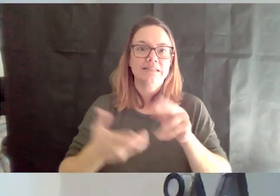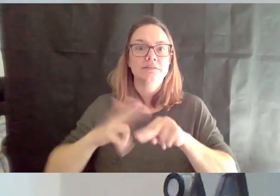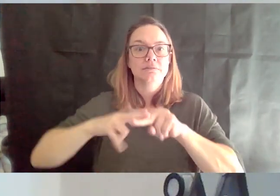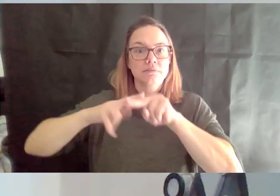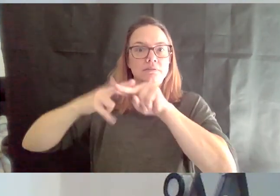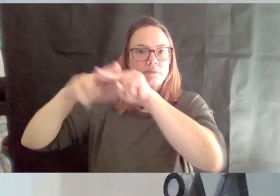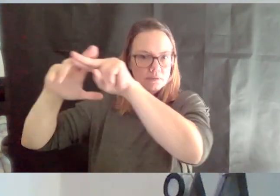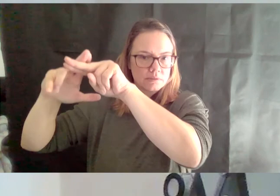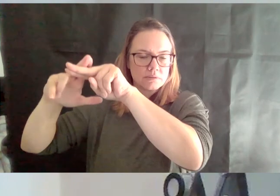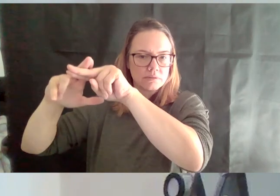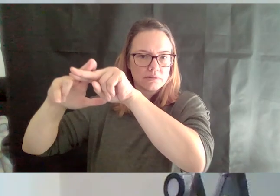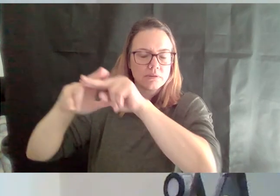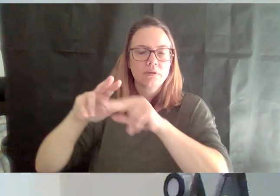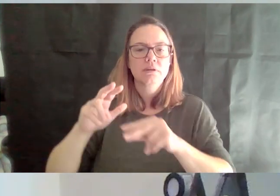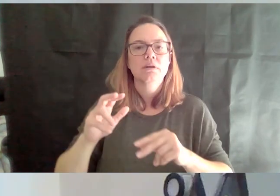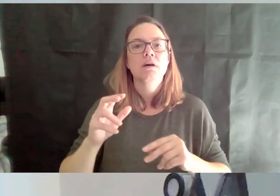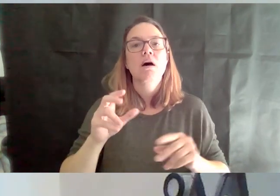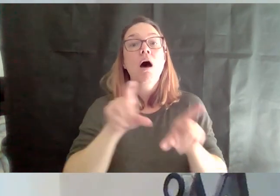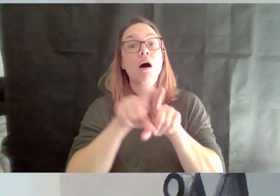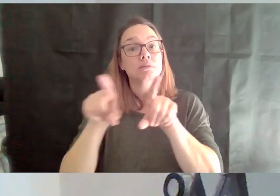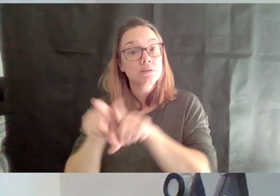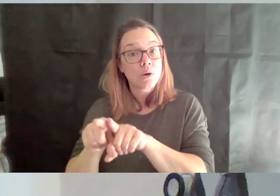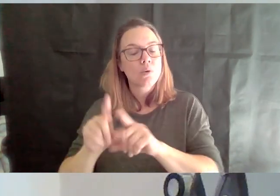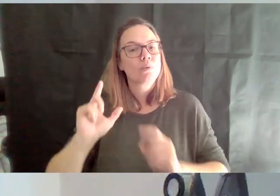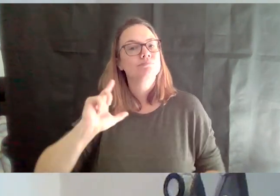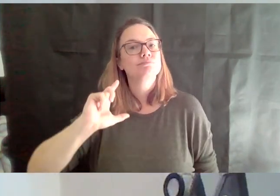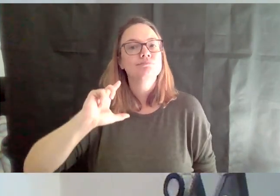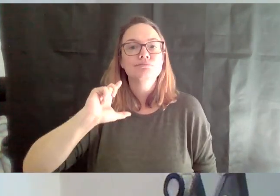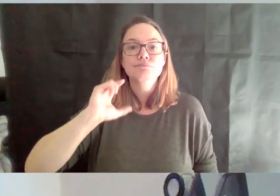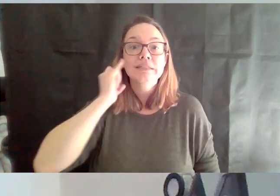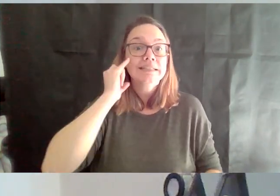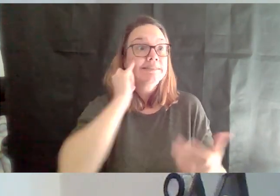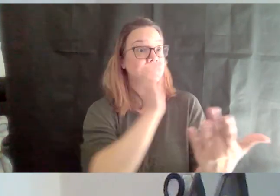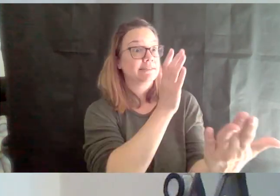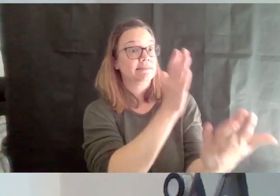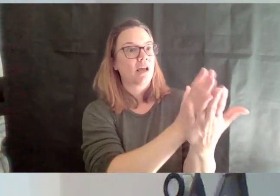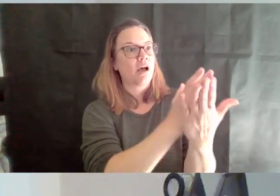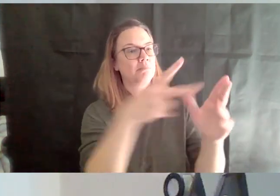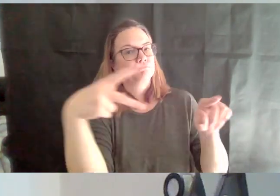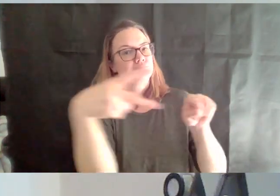It also keeps you in good standing with that company so if you ever need or want their services in the future,